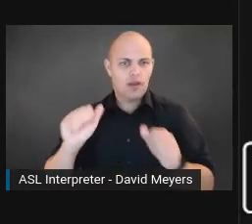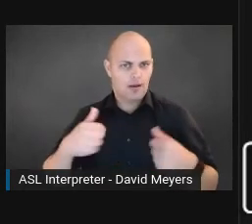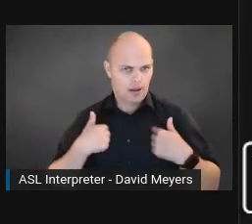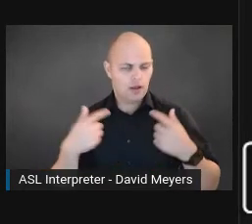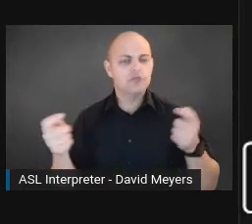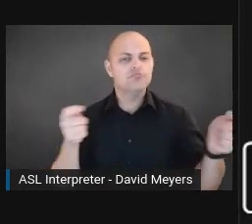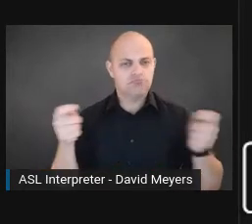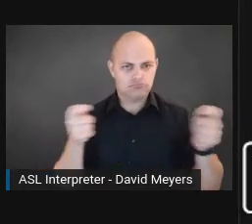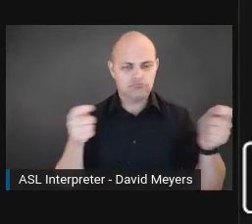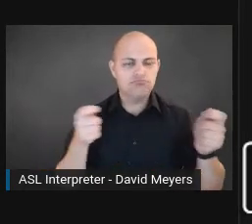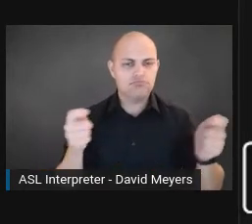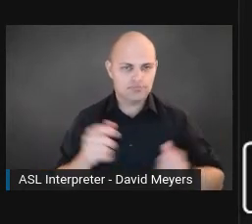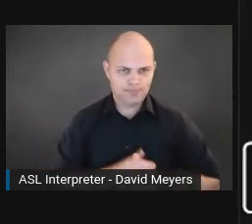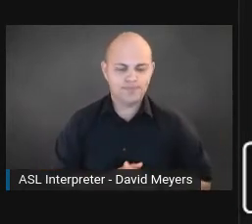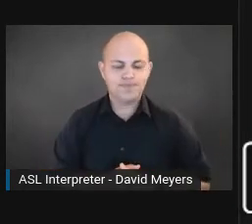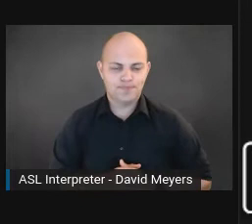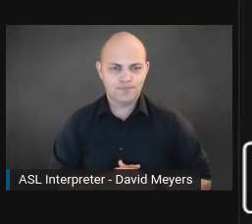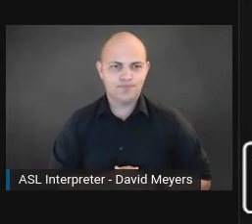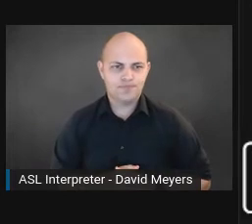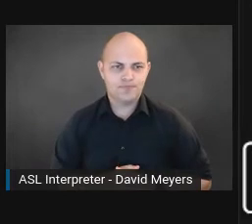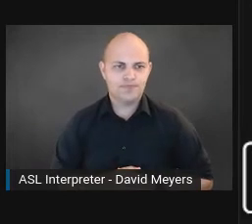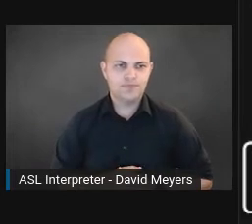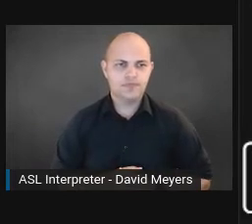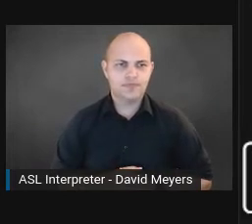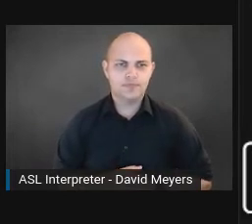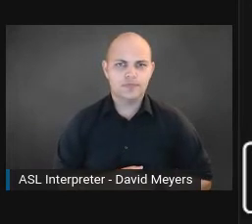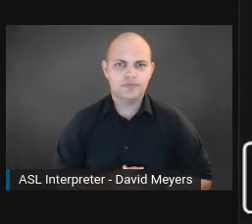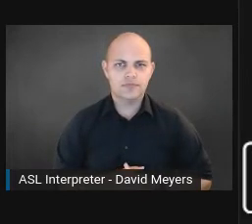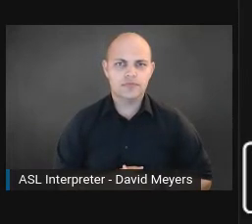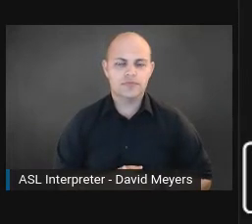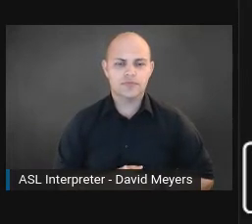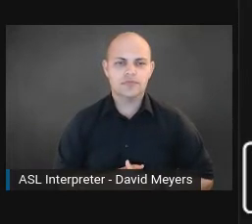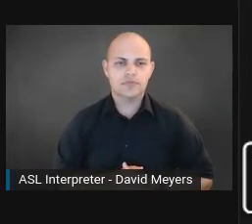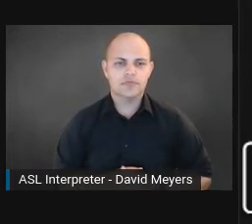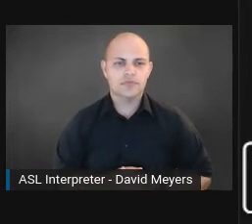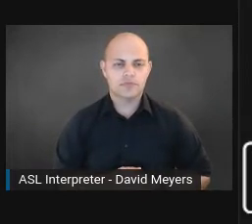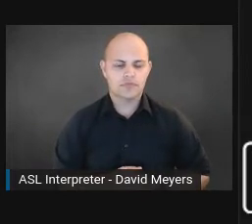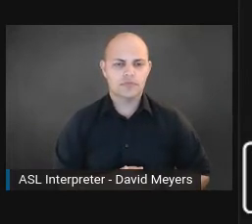Toggle panel three, expanded button, main. You are current. Toggle panel three, collapsed, button.